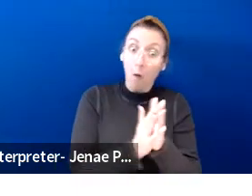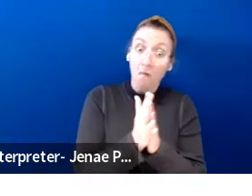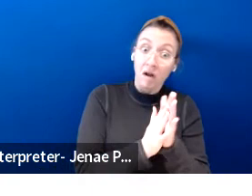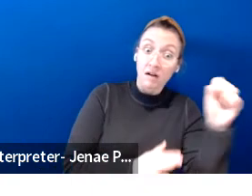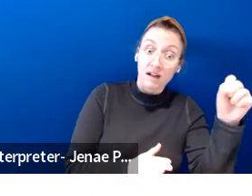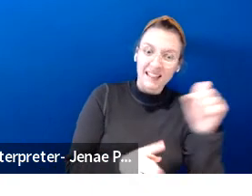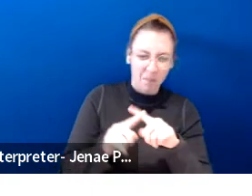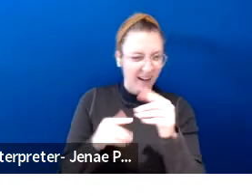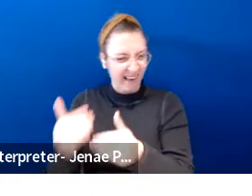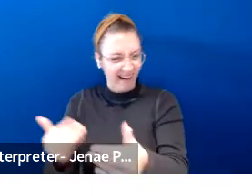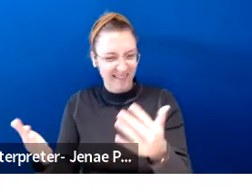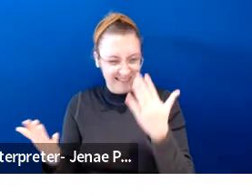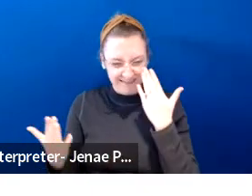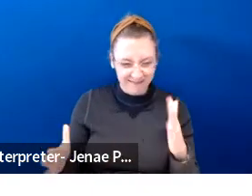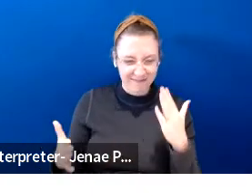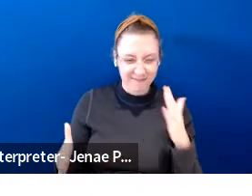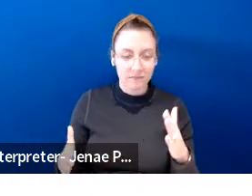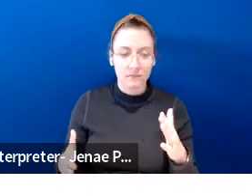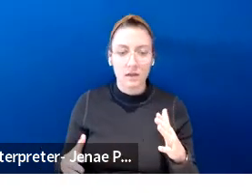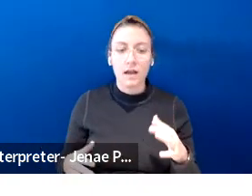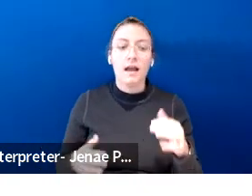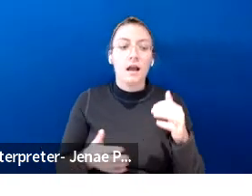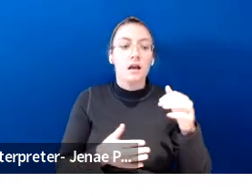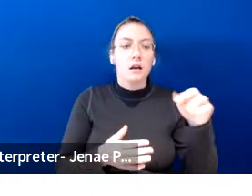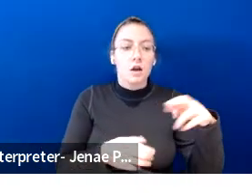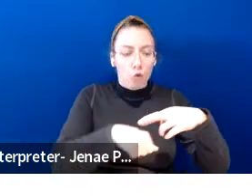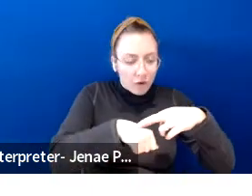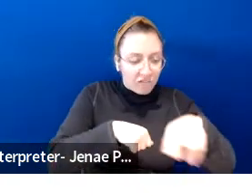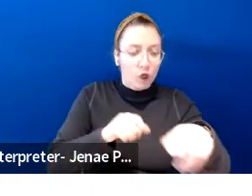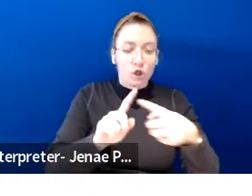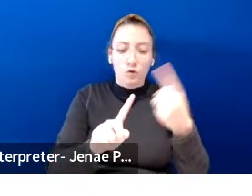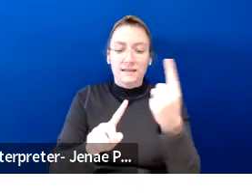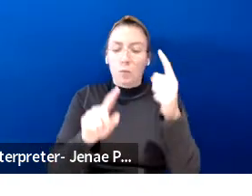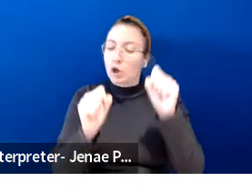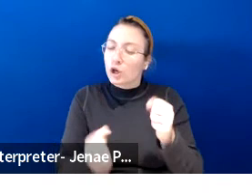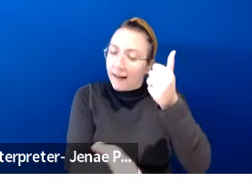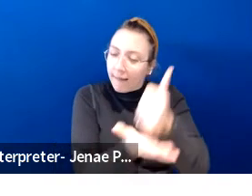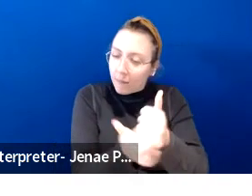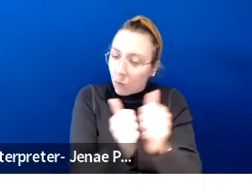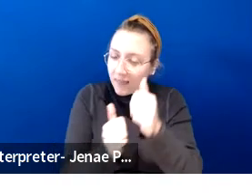you want to connect them again with somebody who can help with our pathway or you can explain that pathway to them